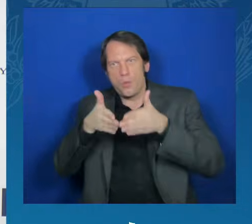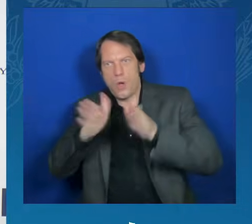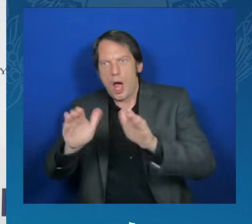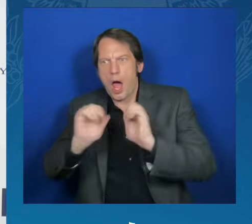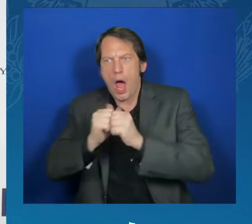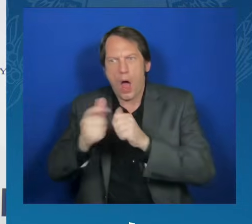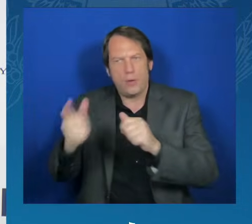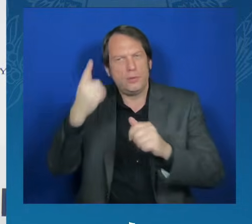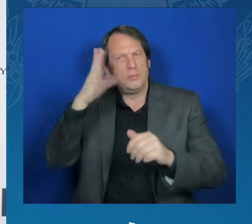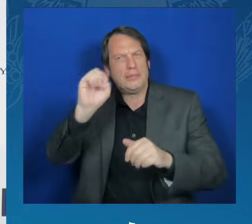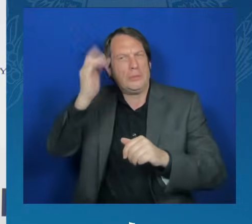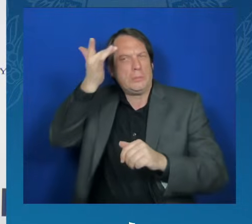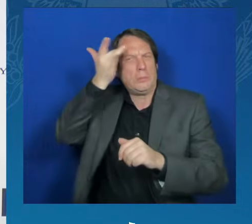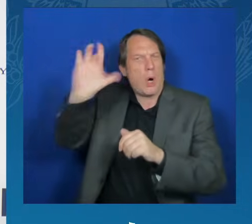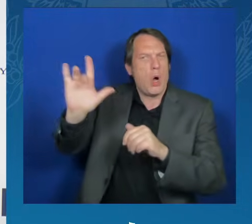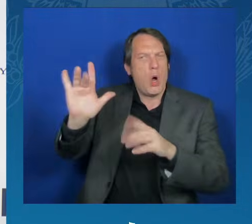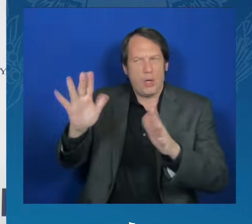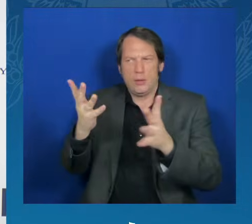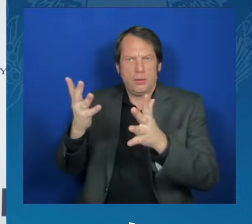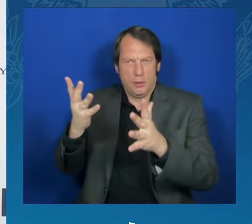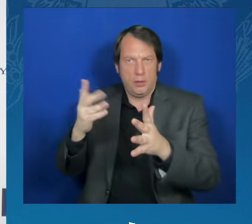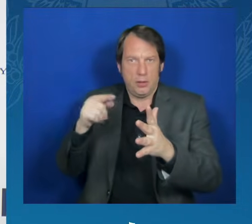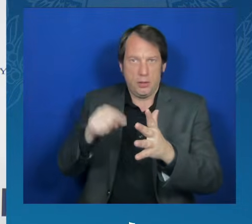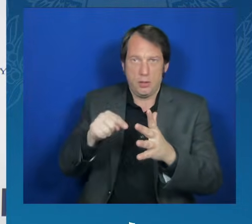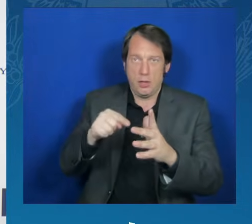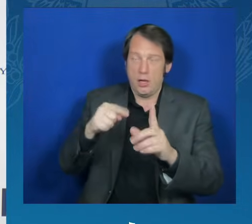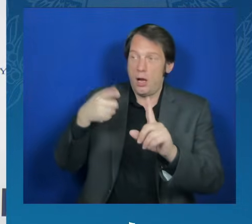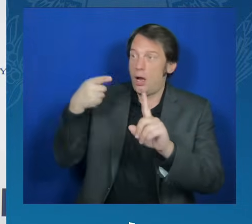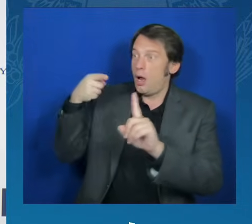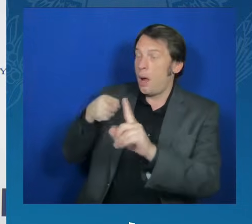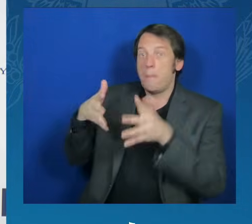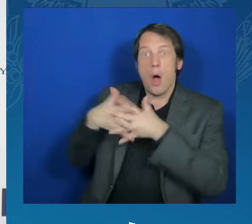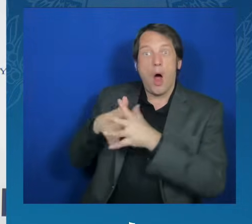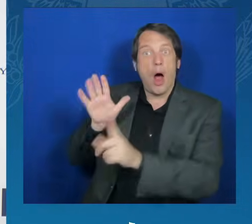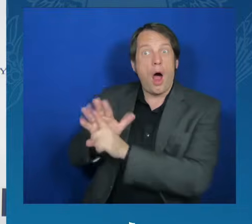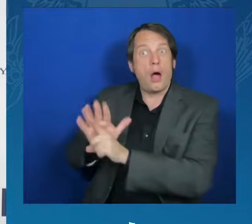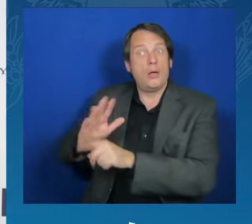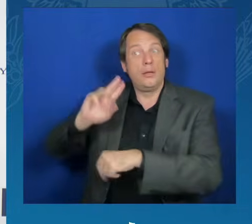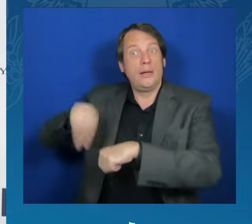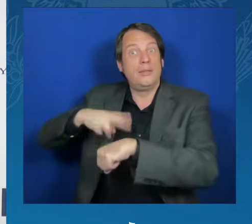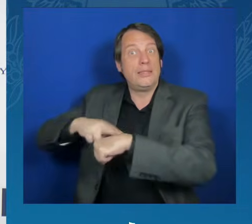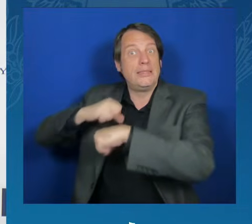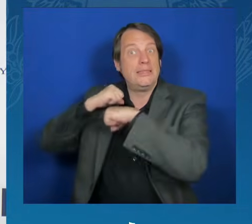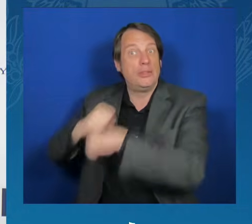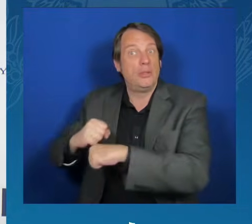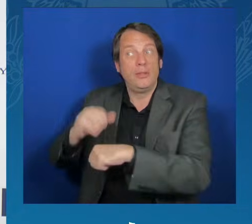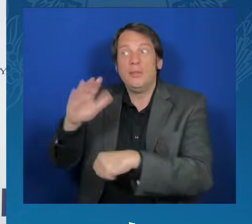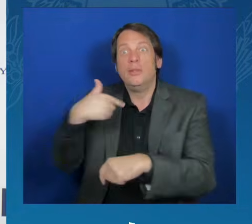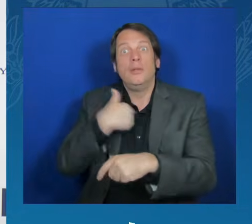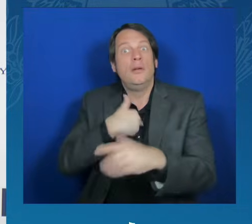direct investment in the working people of America, an investment which has helped build